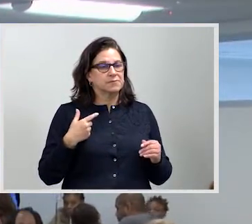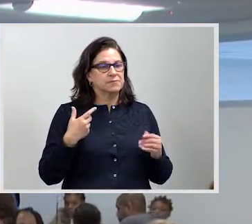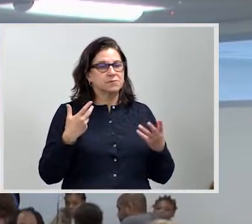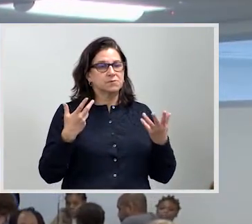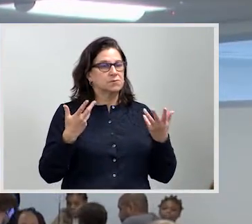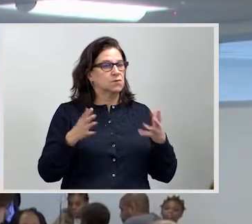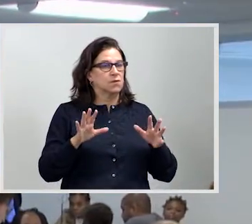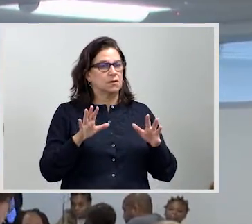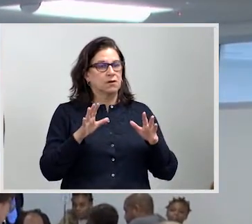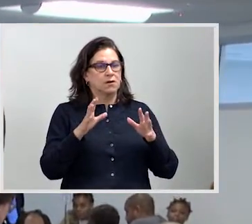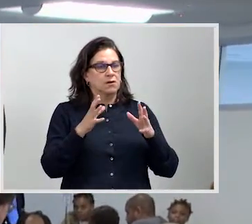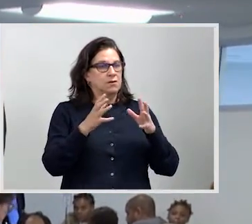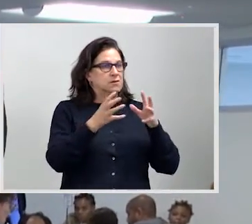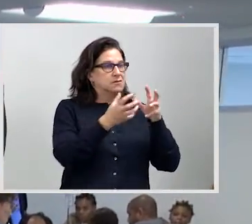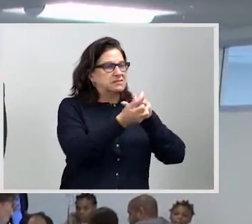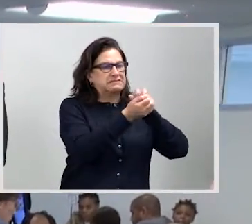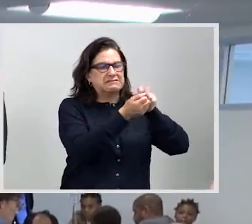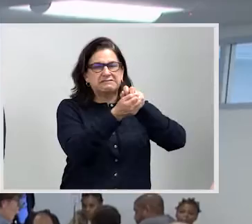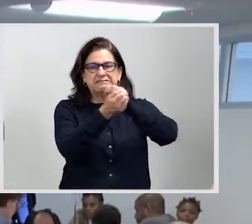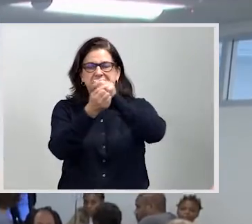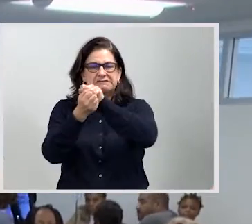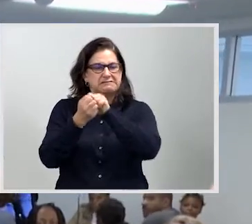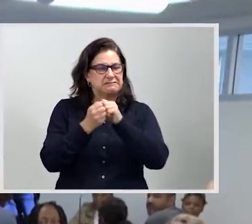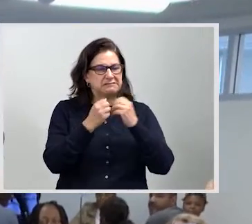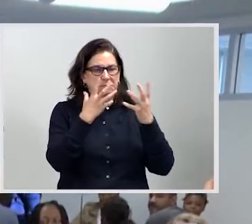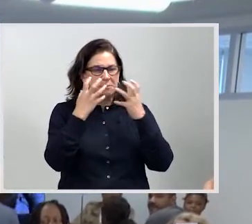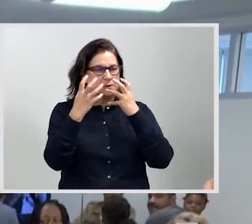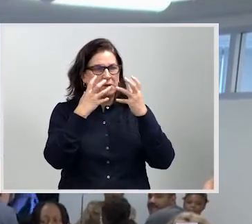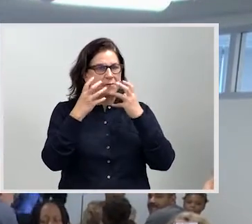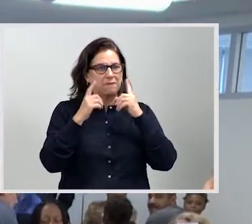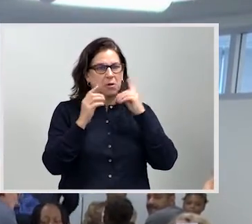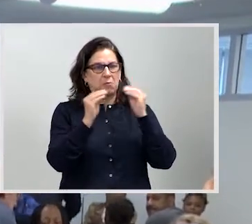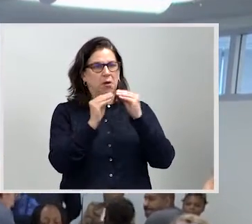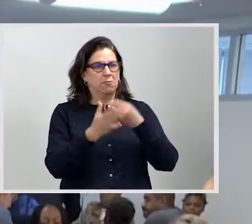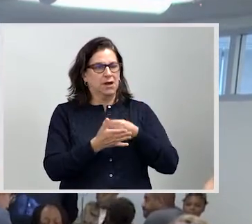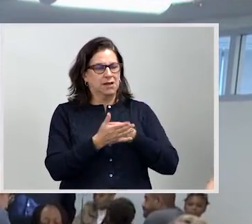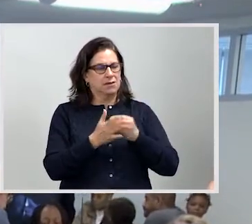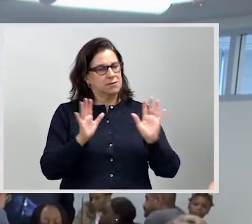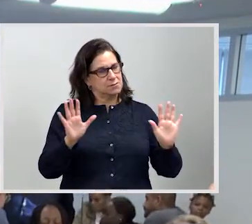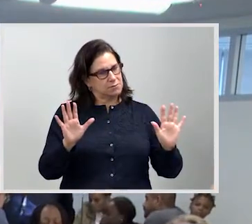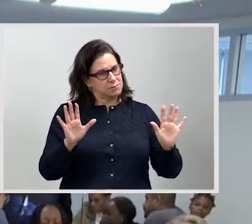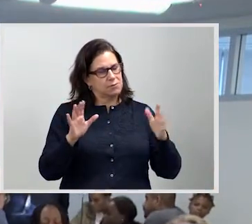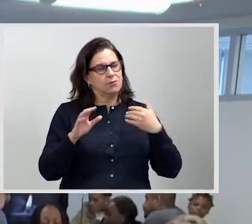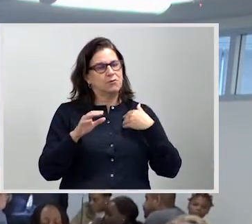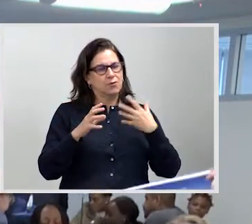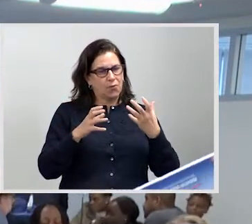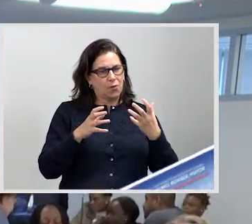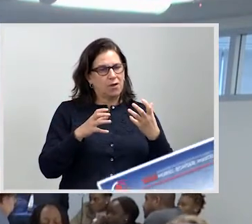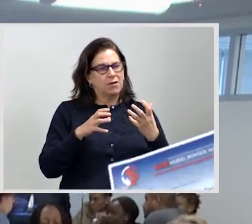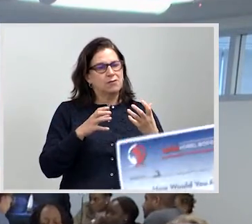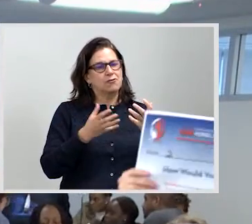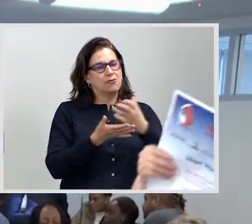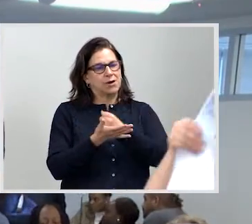SO WE ONLY ADDED -- NOW, OUR PRIORITIES IN TERMS OF WHERE WE